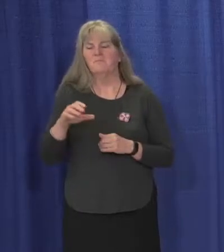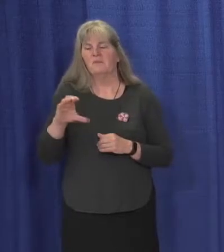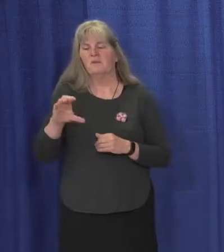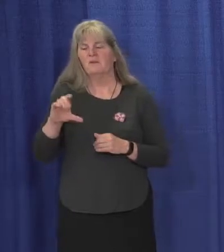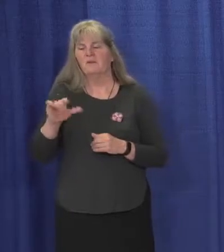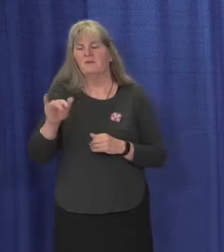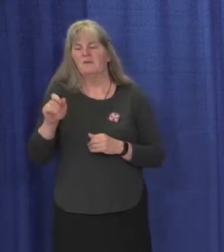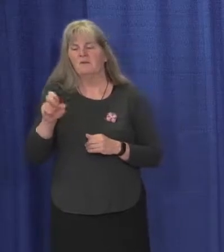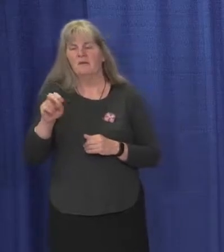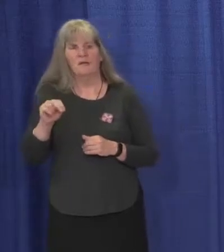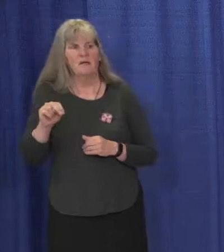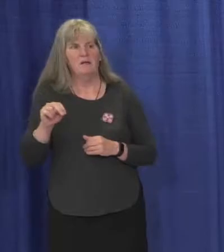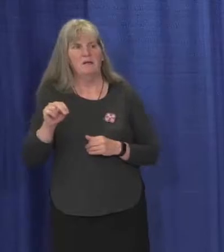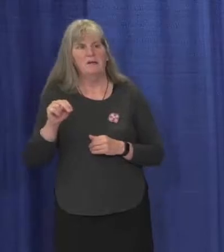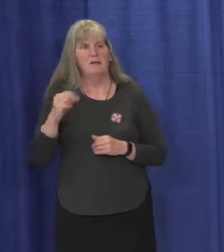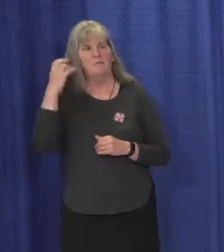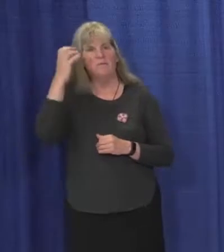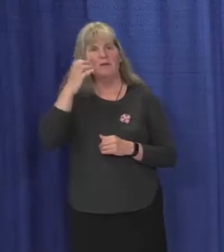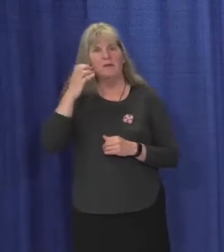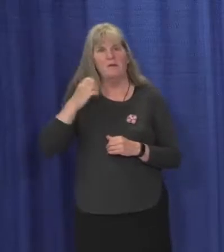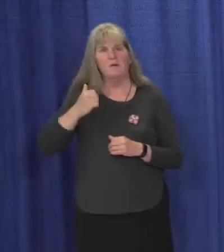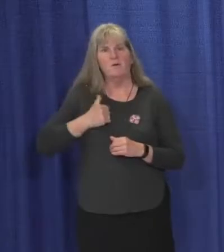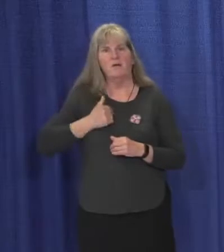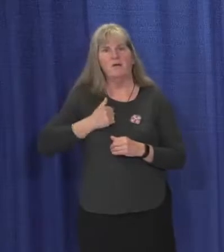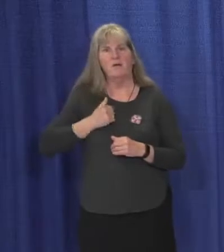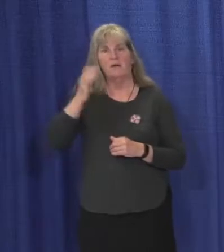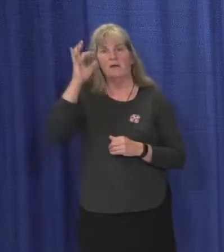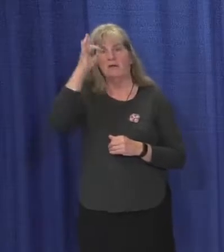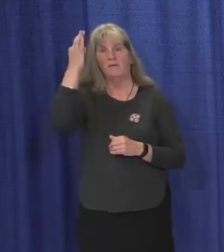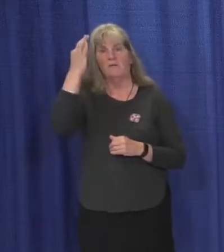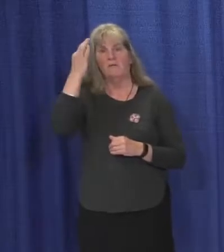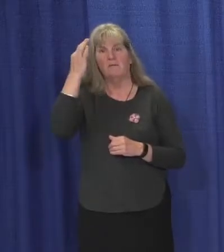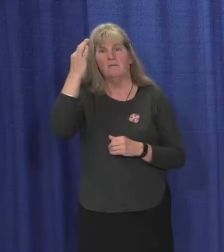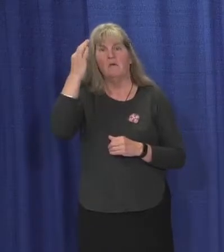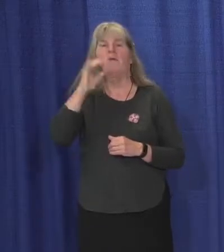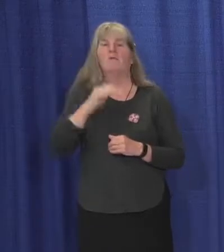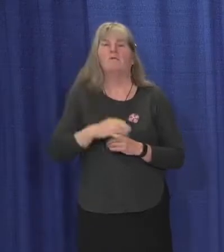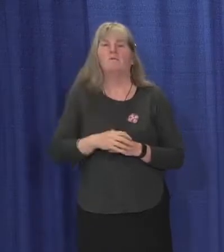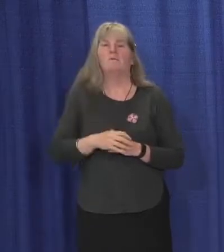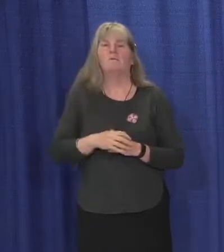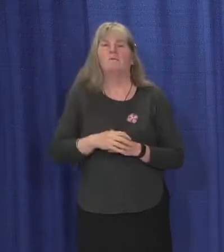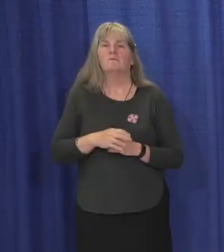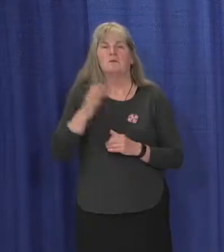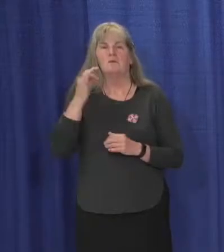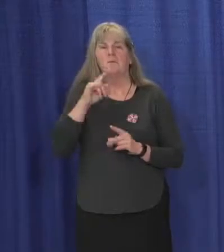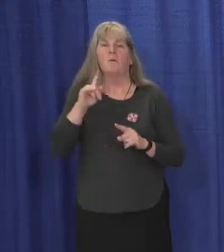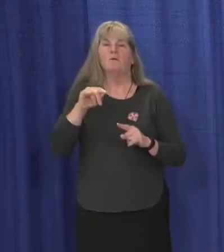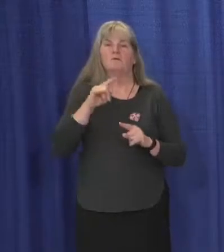[ Speaking French ] [ Reporter speaking in French.